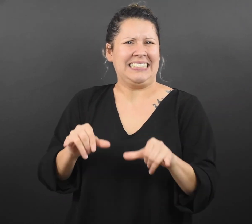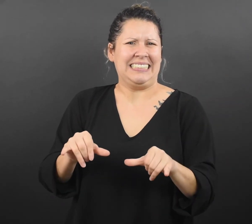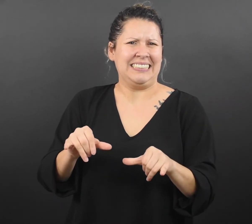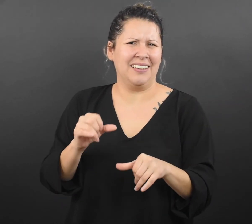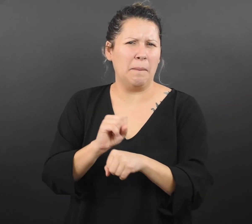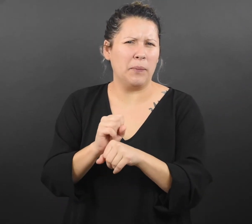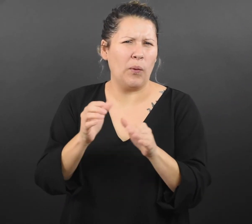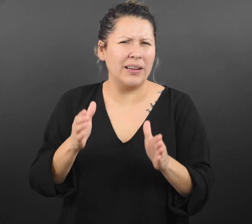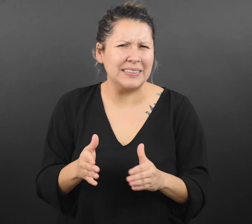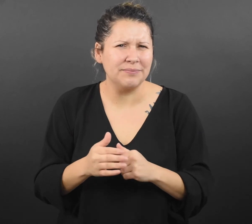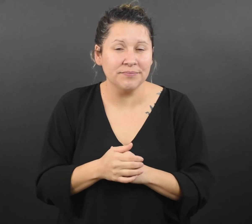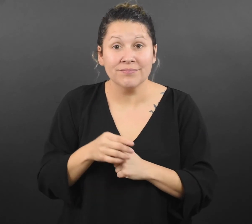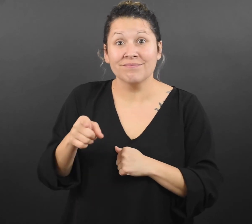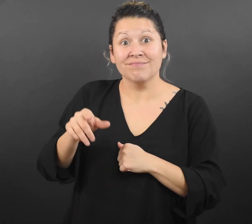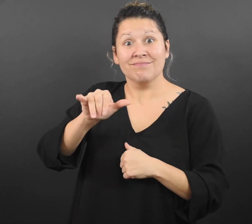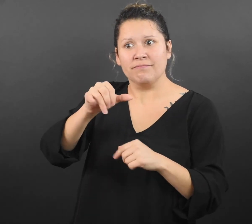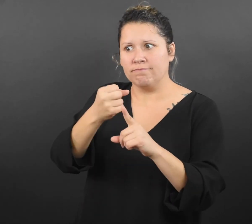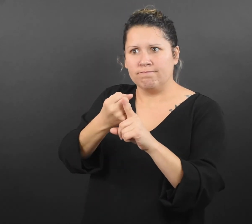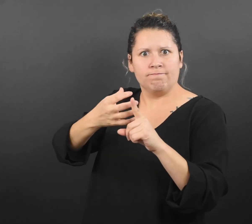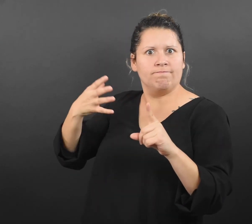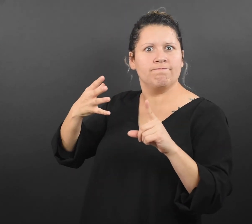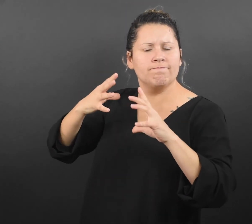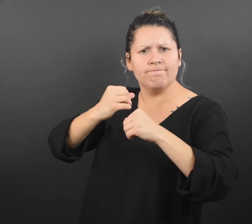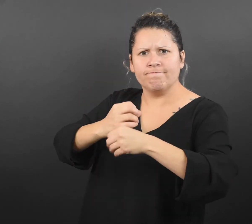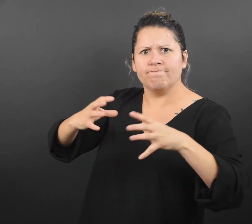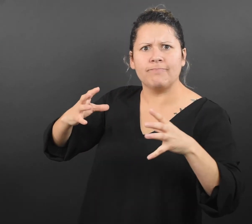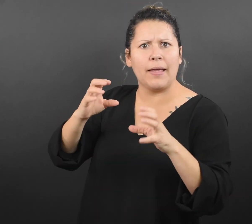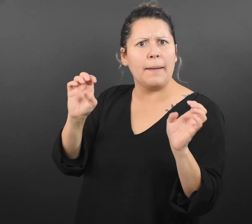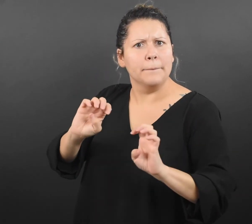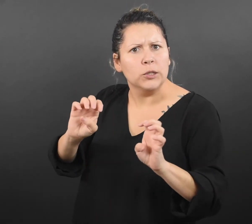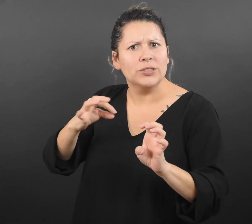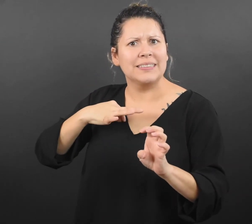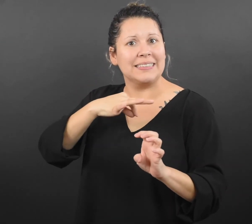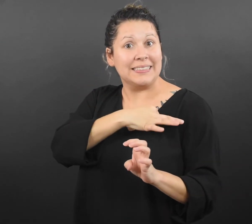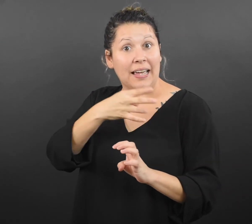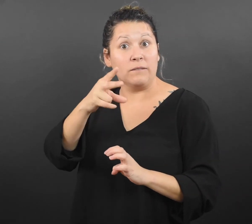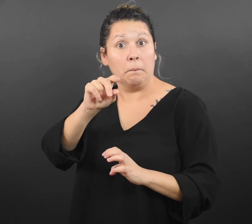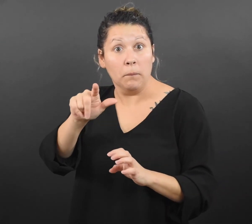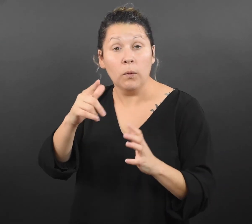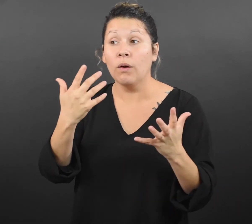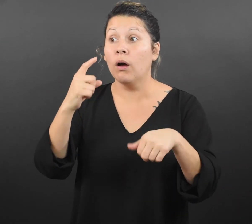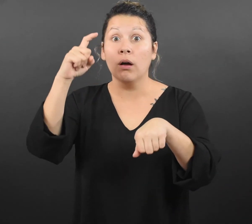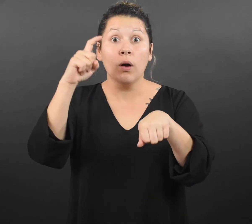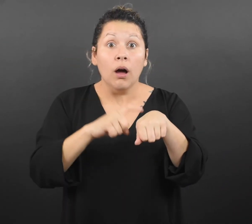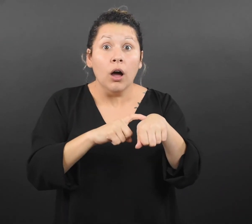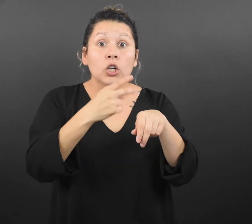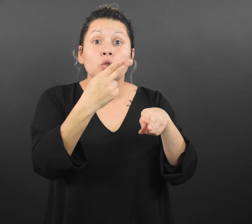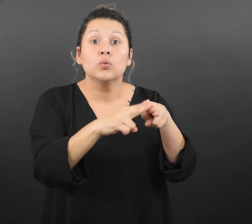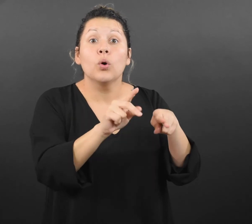● Expanded the Emergency Staffing Pool so that short-term emergency temporary staff could be